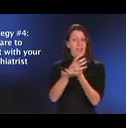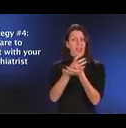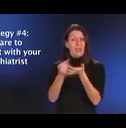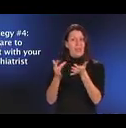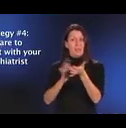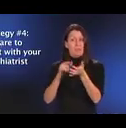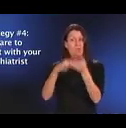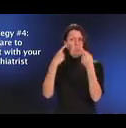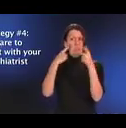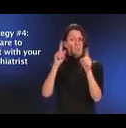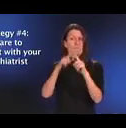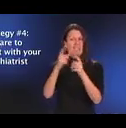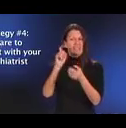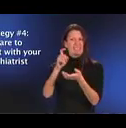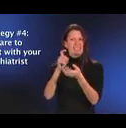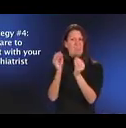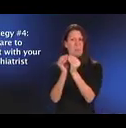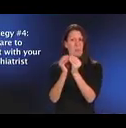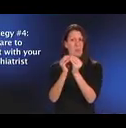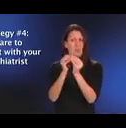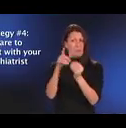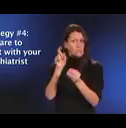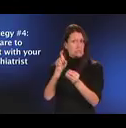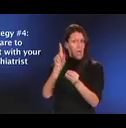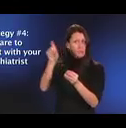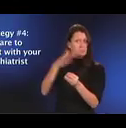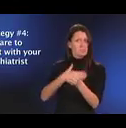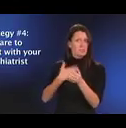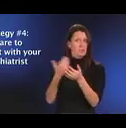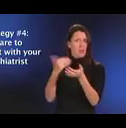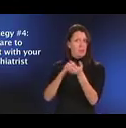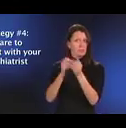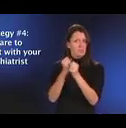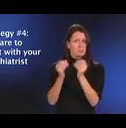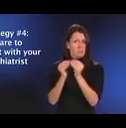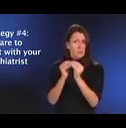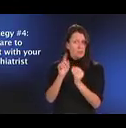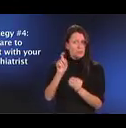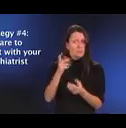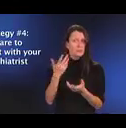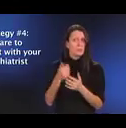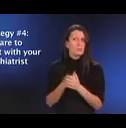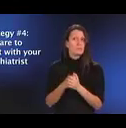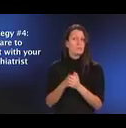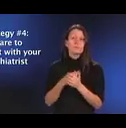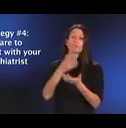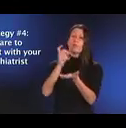Would they like to discuss other options for another medicine?